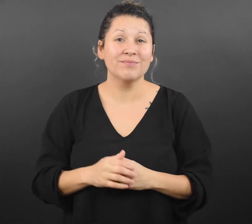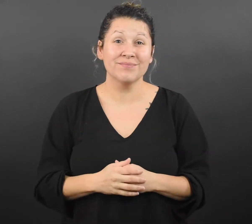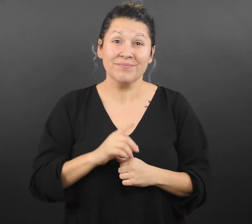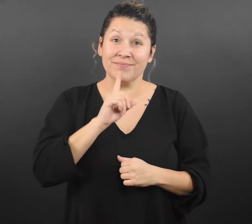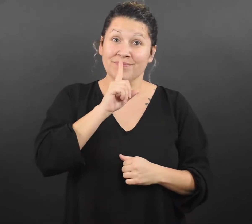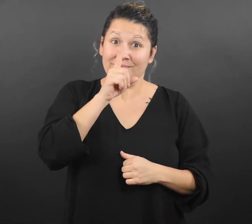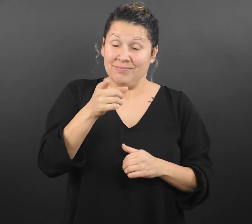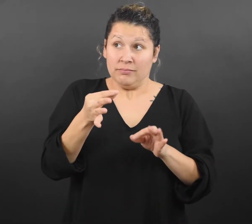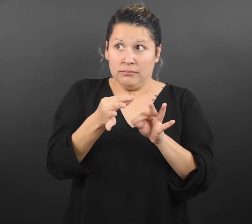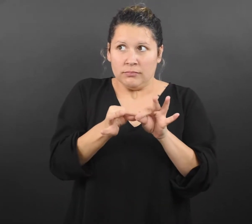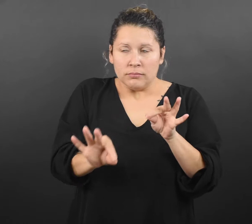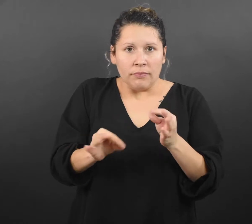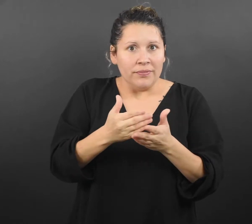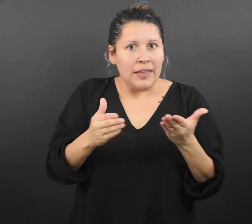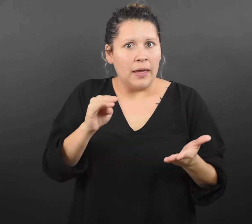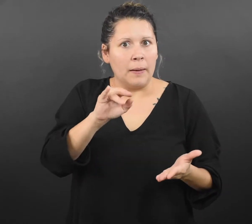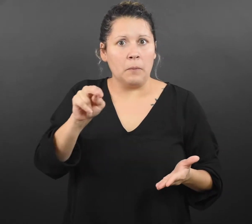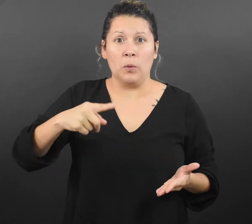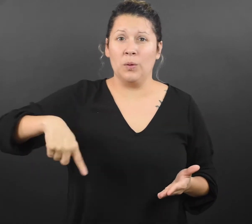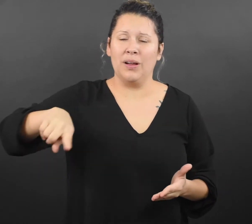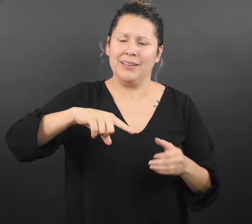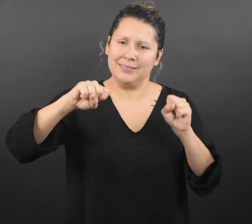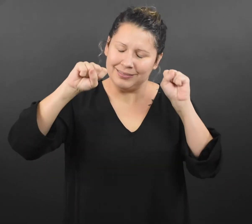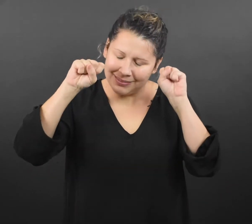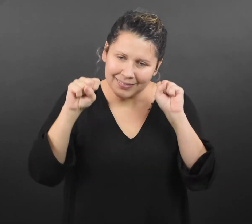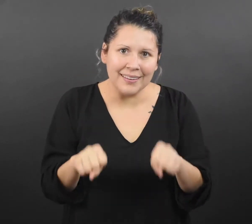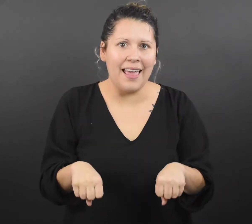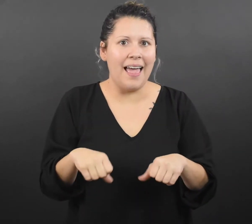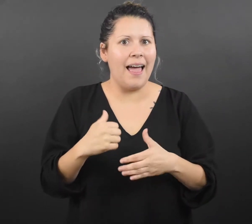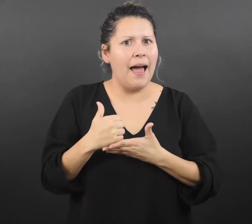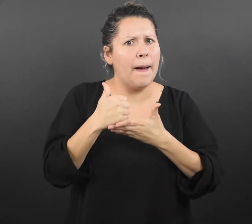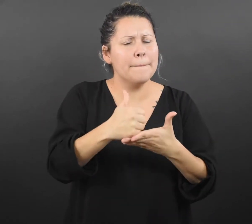“There are simple things Minnesotans can do to keep themselves safe, healthy,